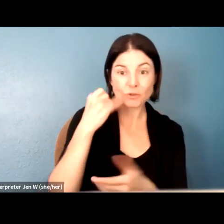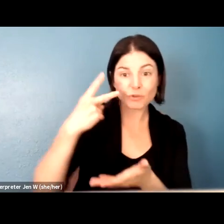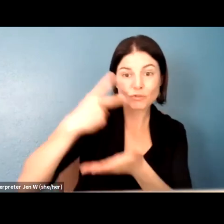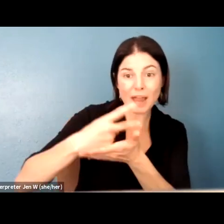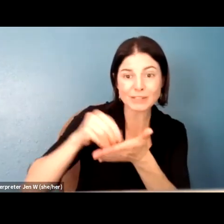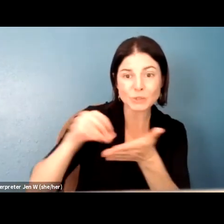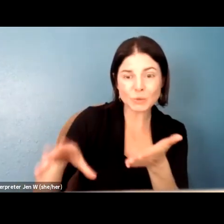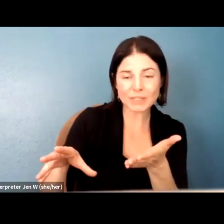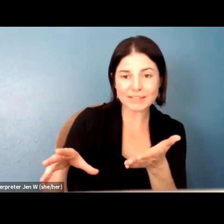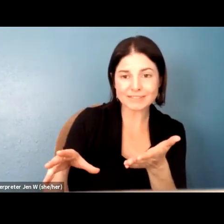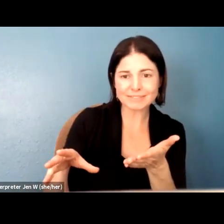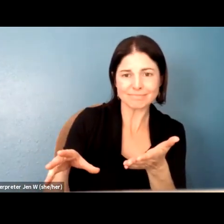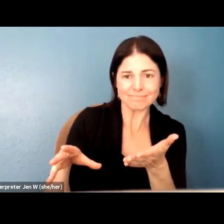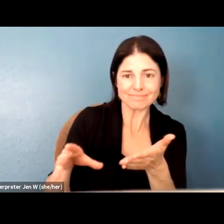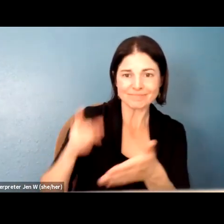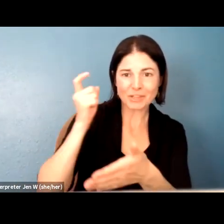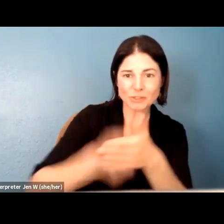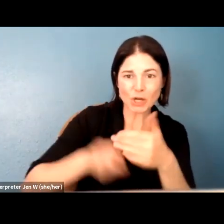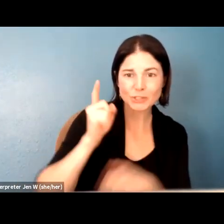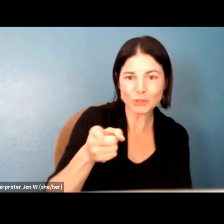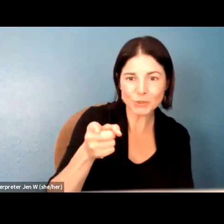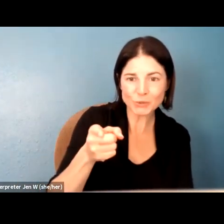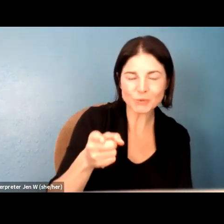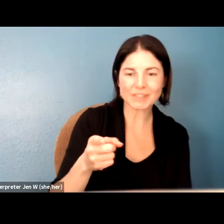being charged, and you are getting underpaid at the same